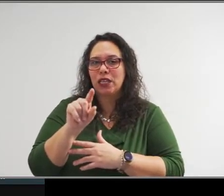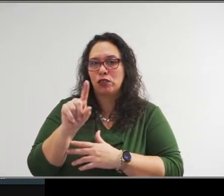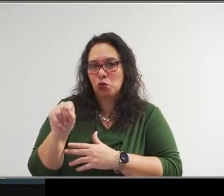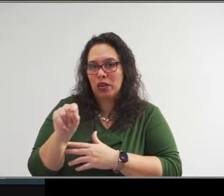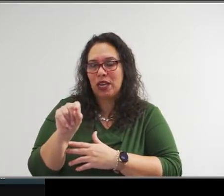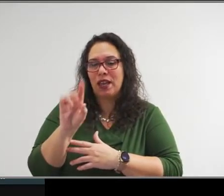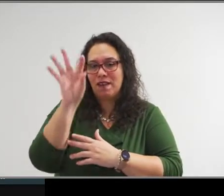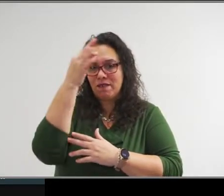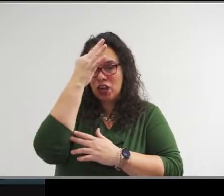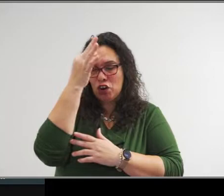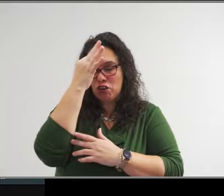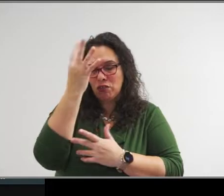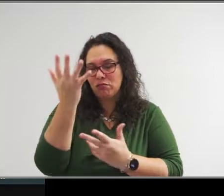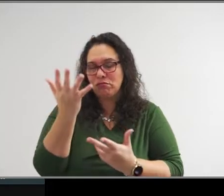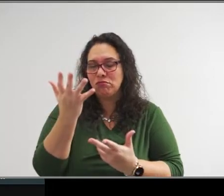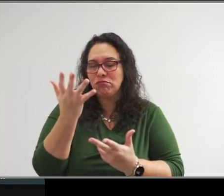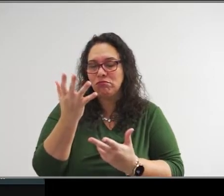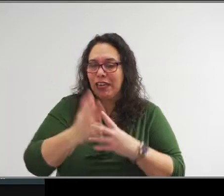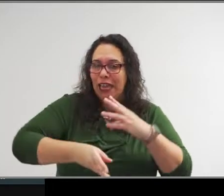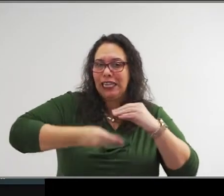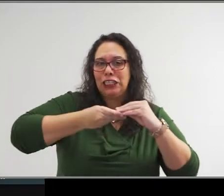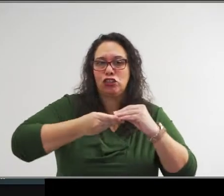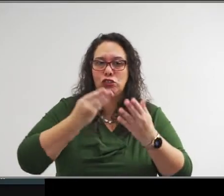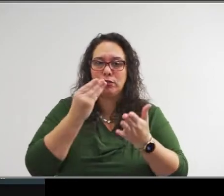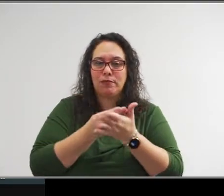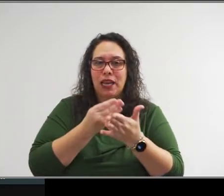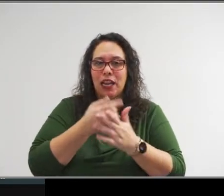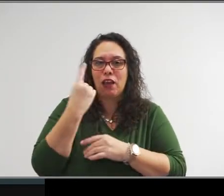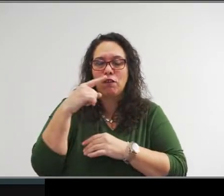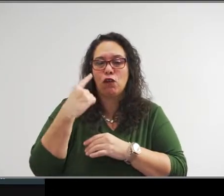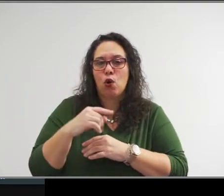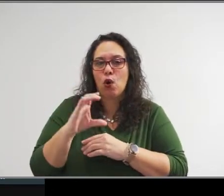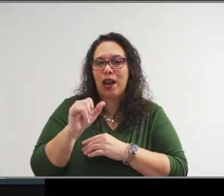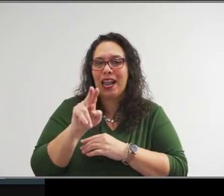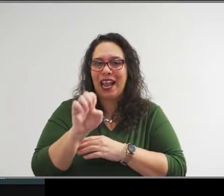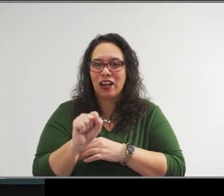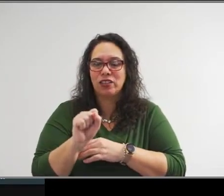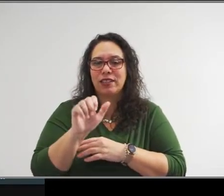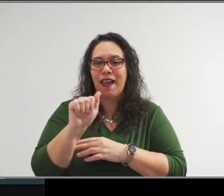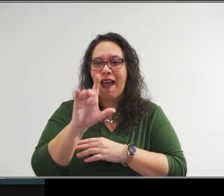apprised us of additional funds for CARES Act. While we await additional information